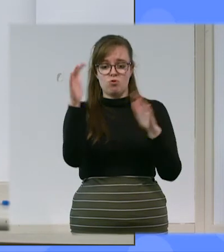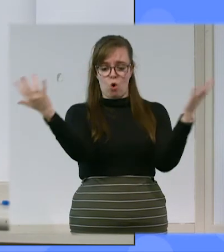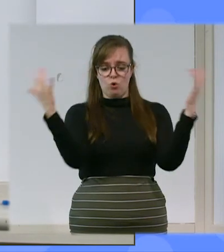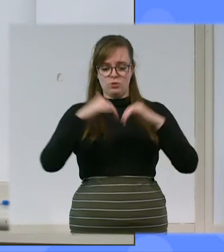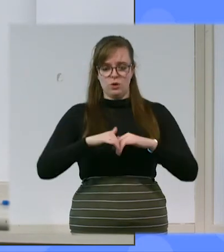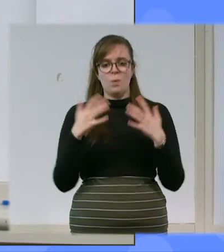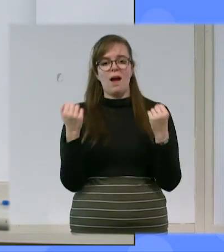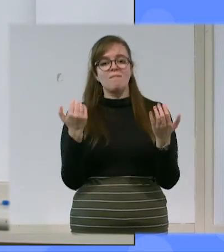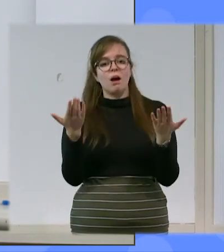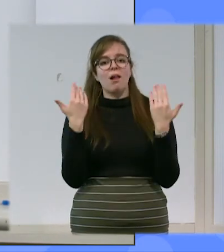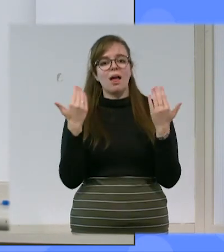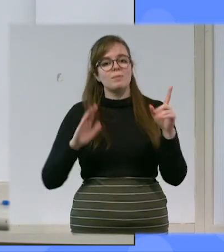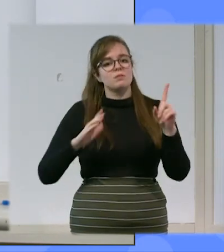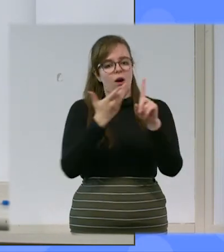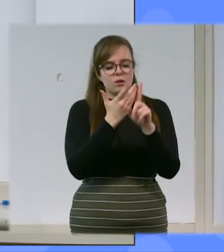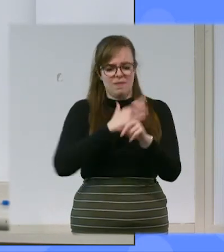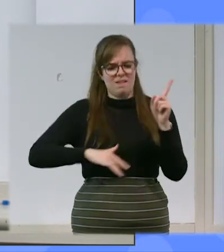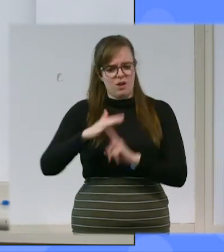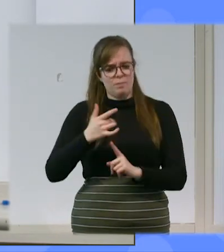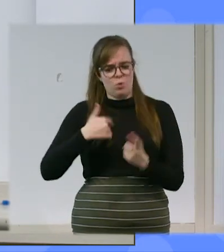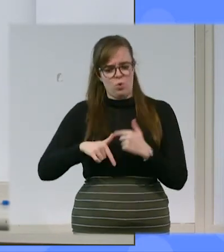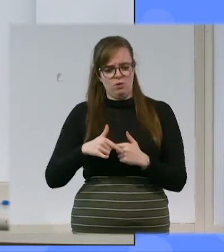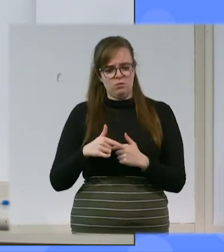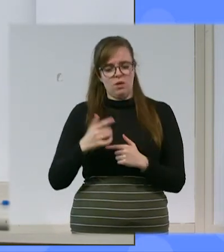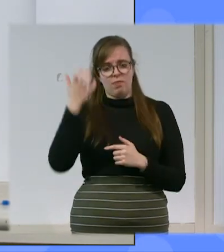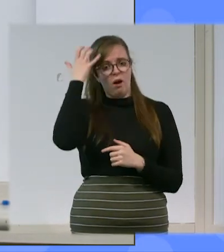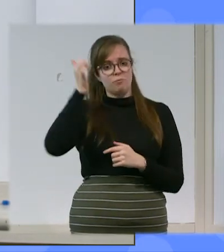did environment very seriously and the government expects us to but when a high